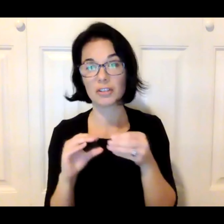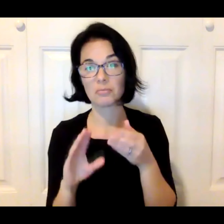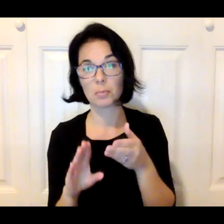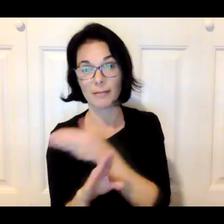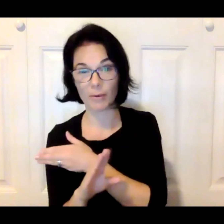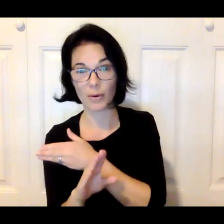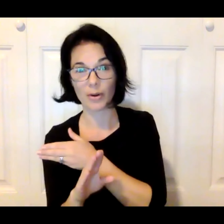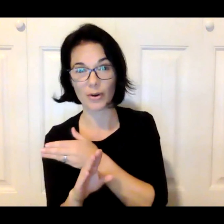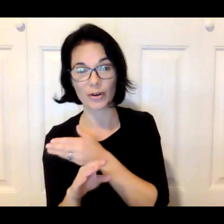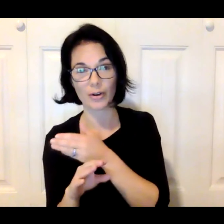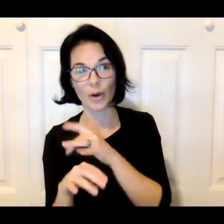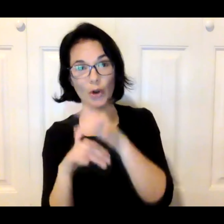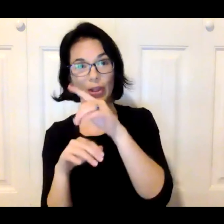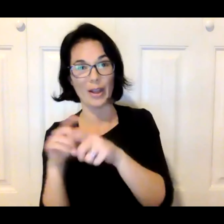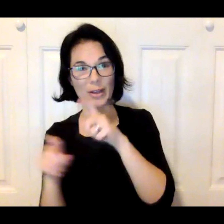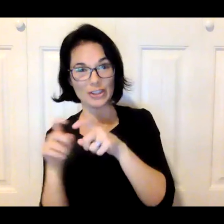Yes, the CDC recommends wearing a mask when outside your house, and when receiving the flu